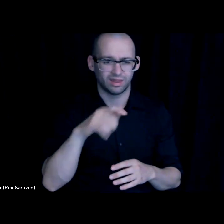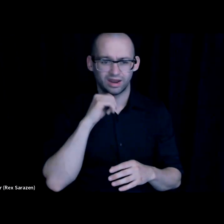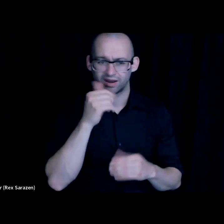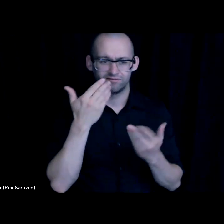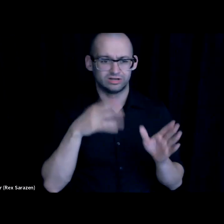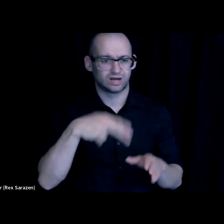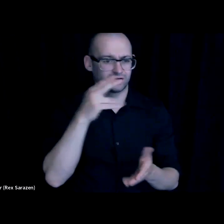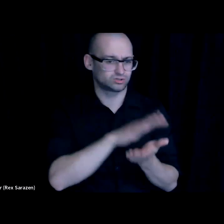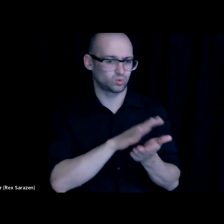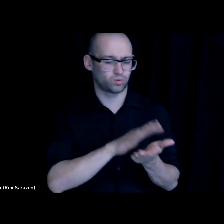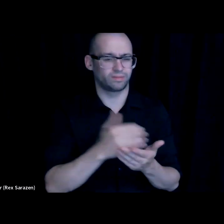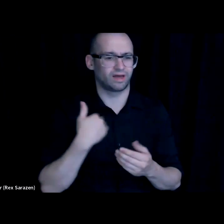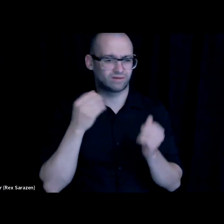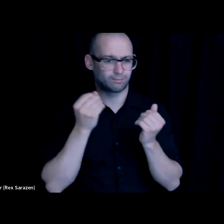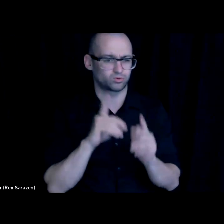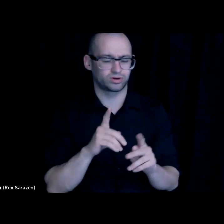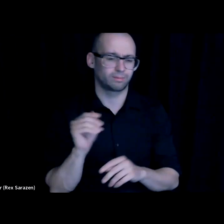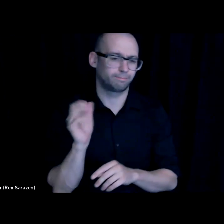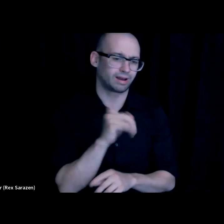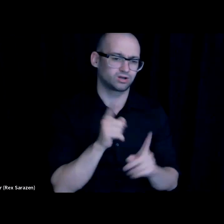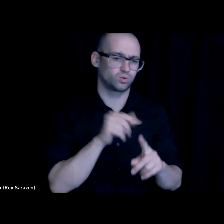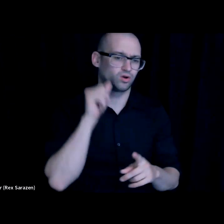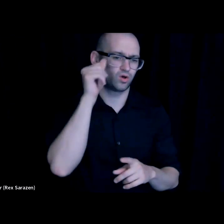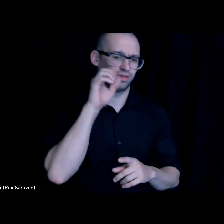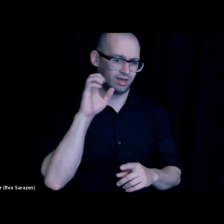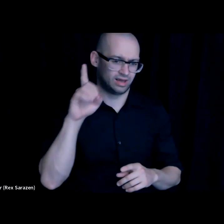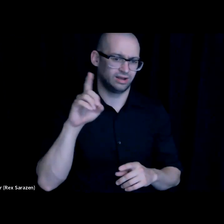to come back to adult at to finish their high school diploma, and if not, finish their high